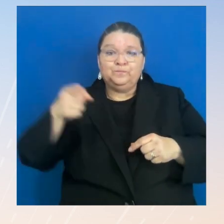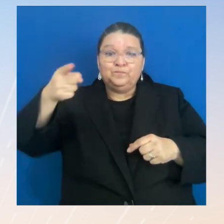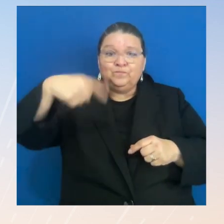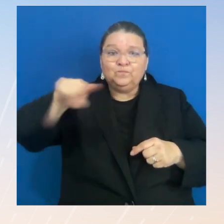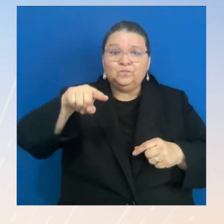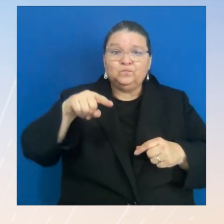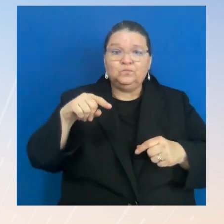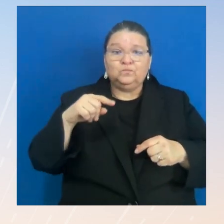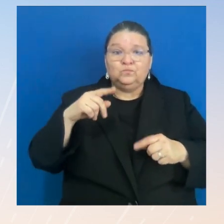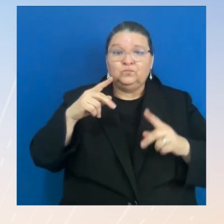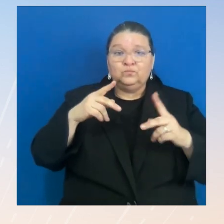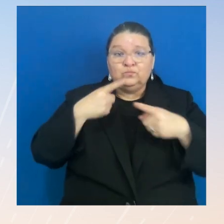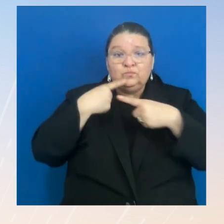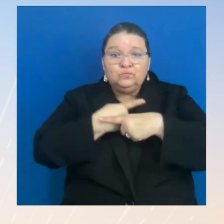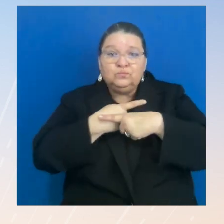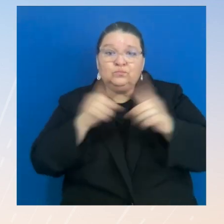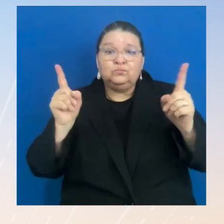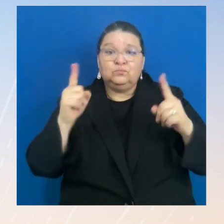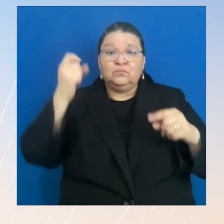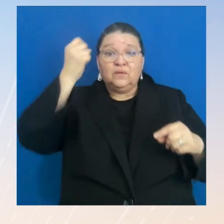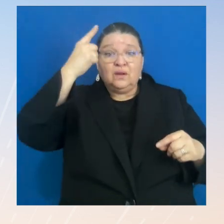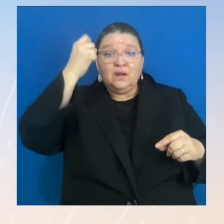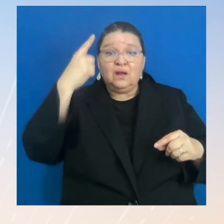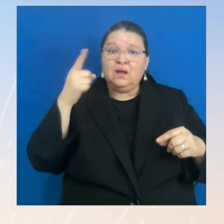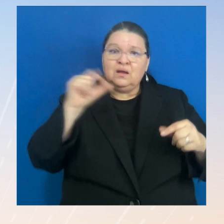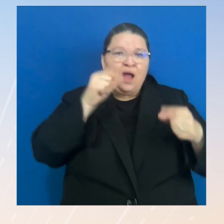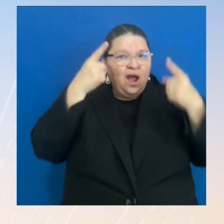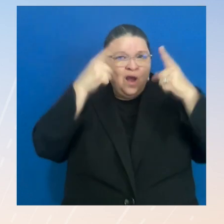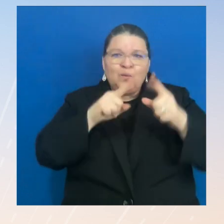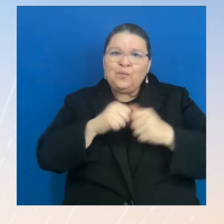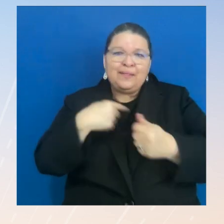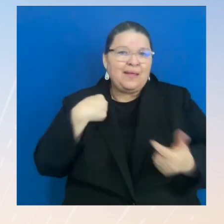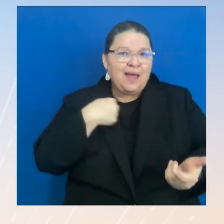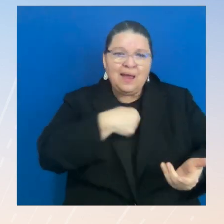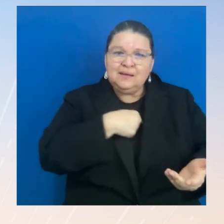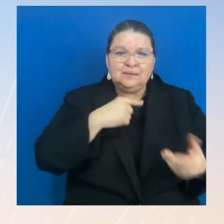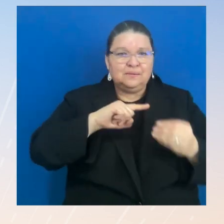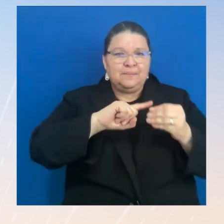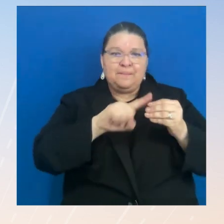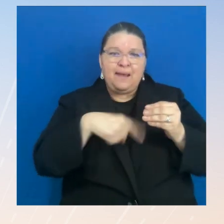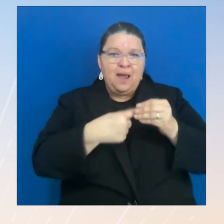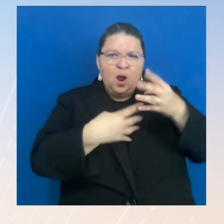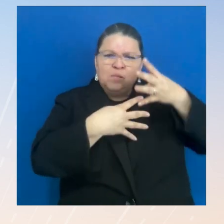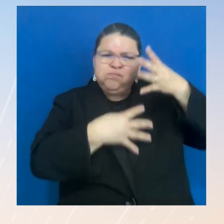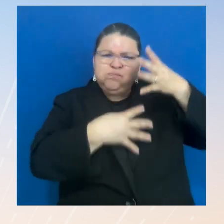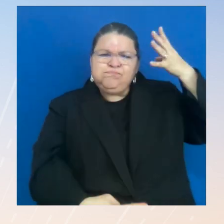and that they had good conversations with her. So that's part of it. As soon as she was nominated,